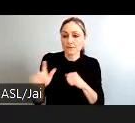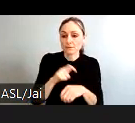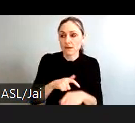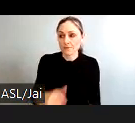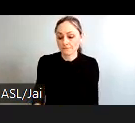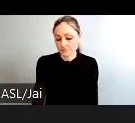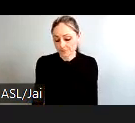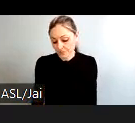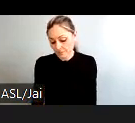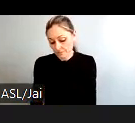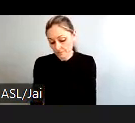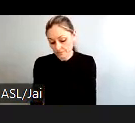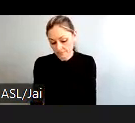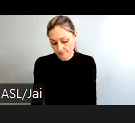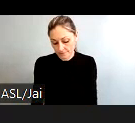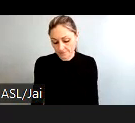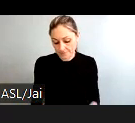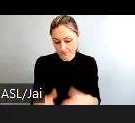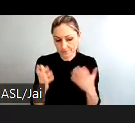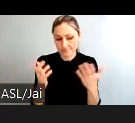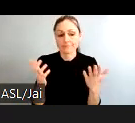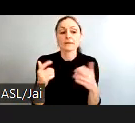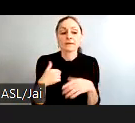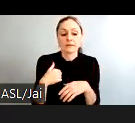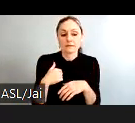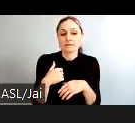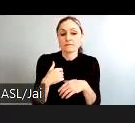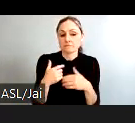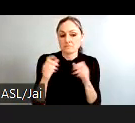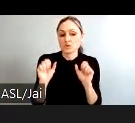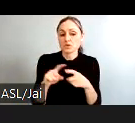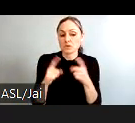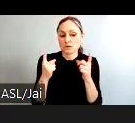The work group chair, co-chair or lead may also want to consult with their agencies